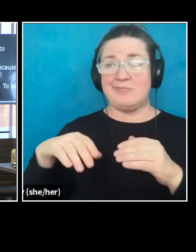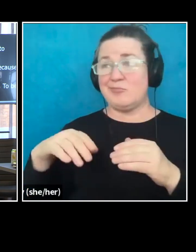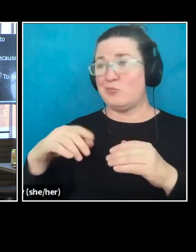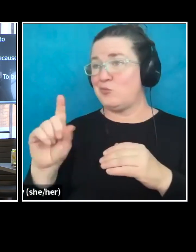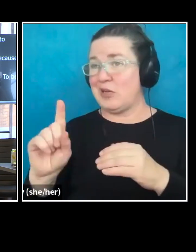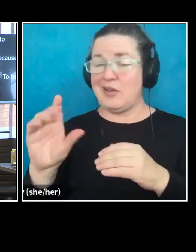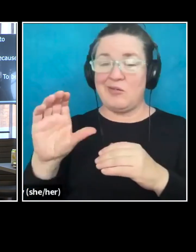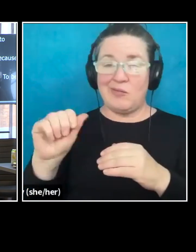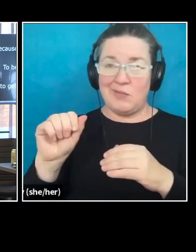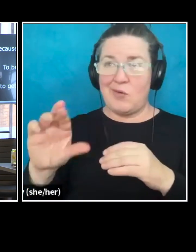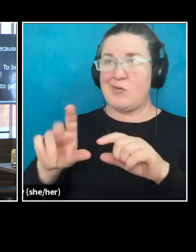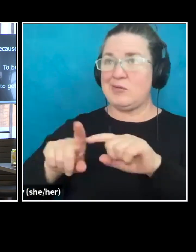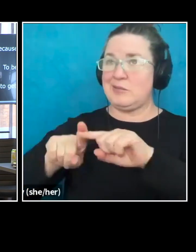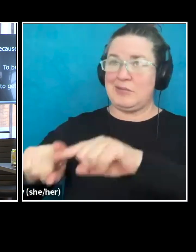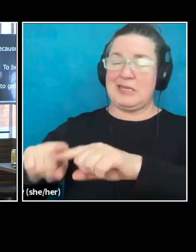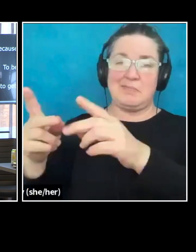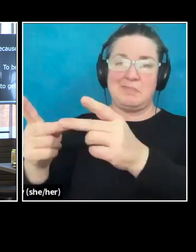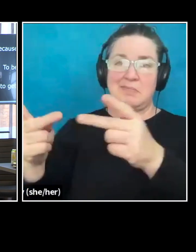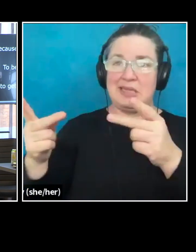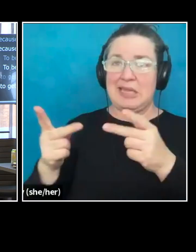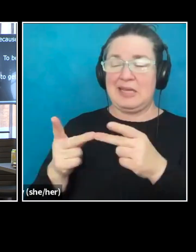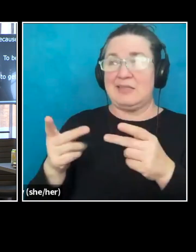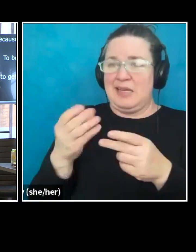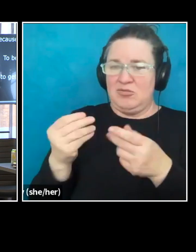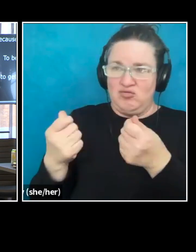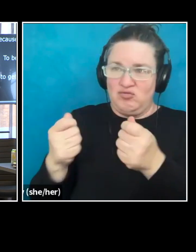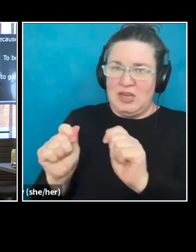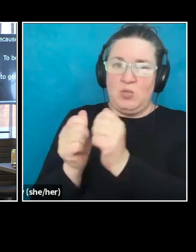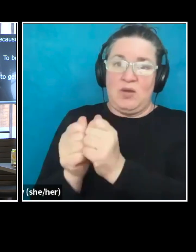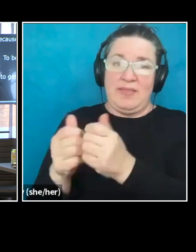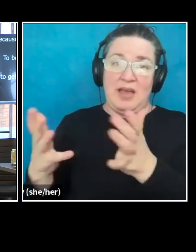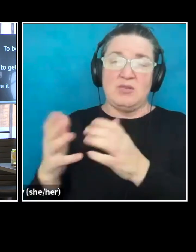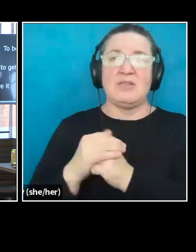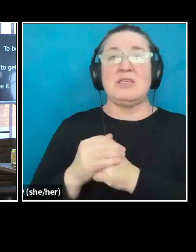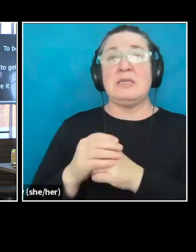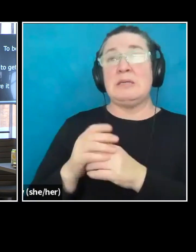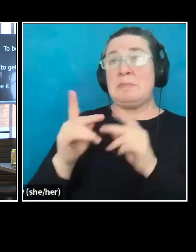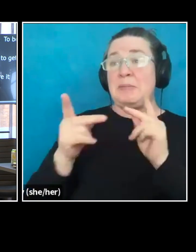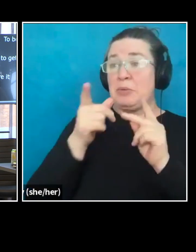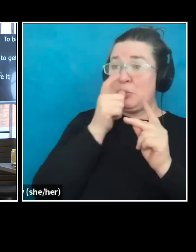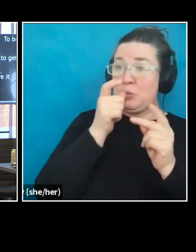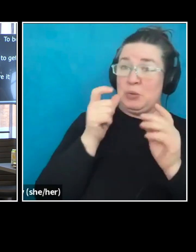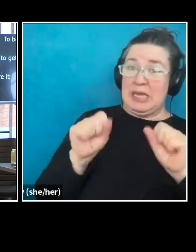um most likely the people who have it easiest are people with resources, right, to to move somewhere